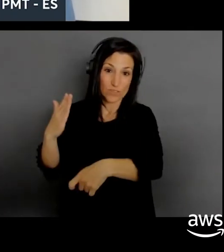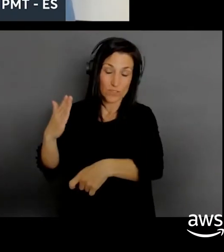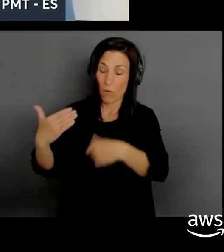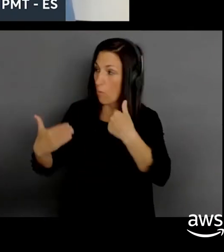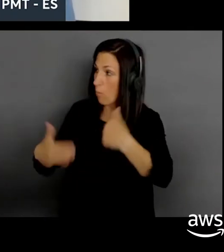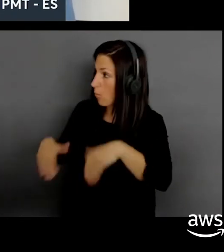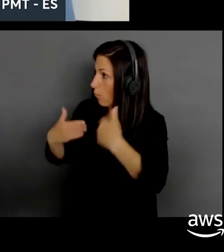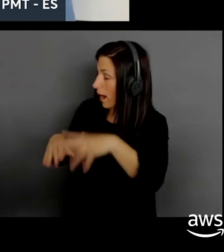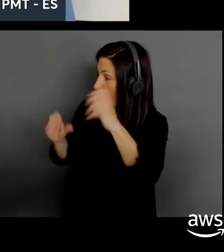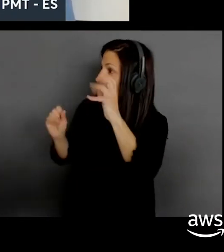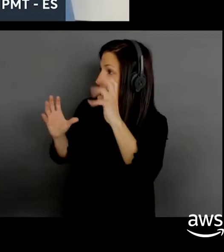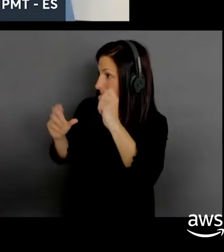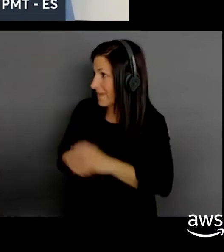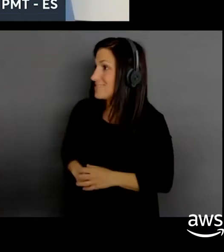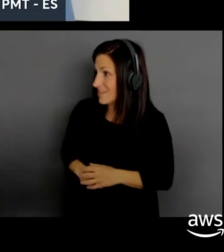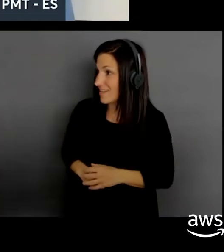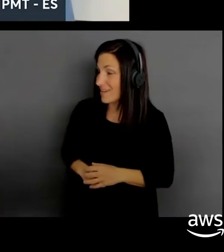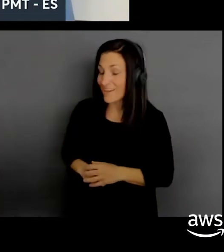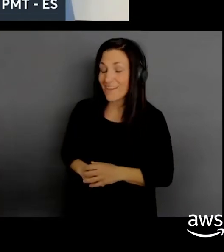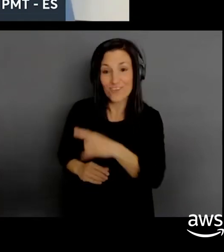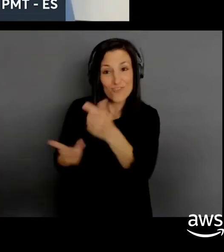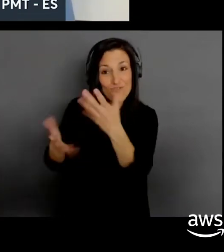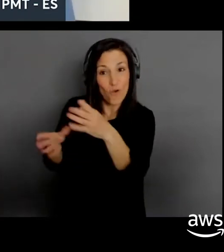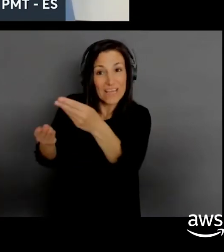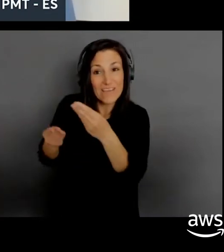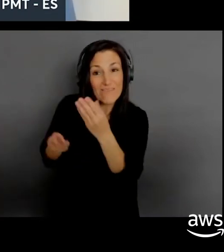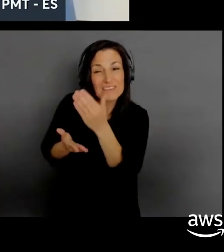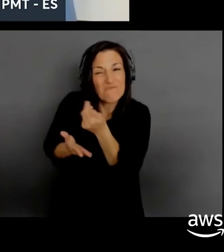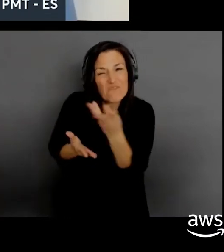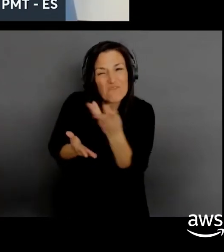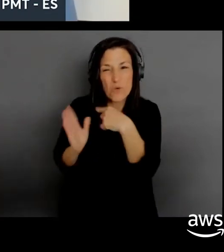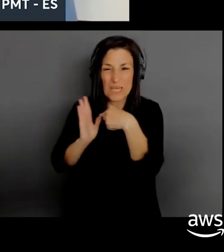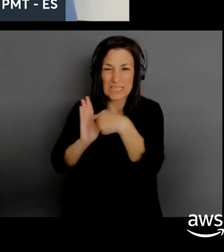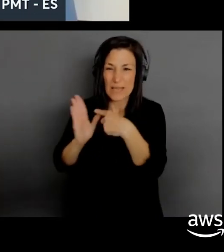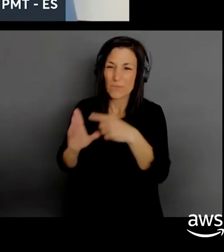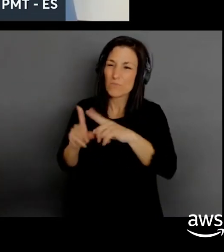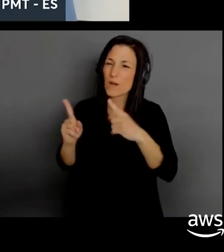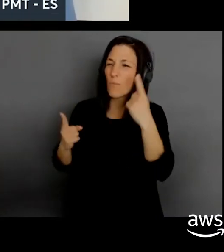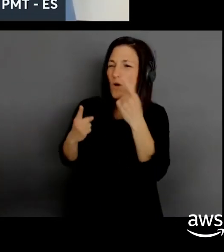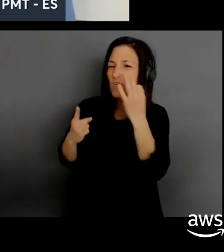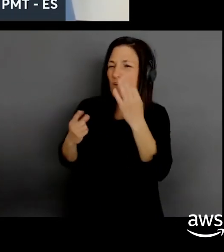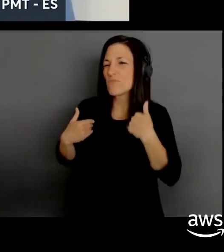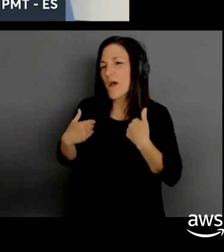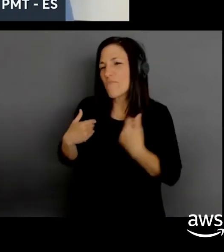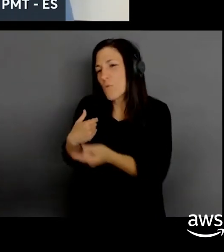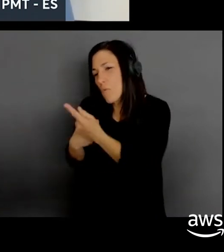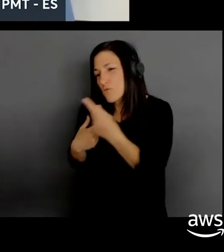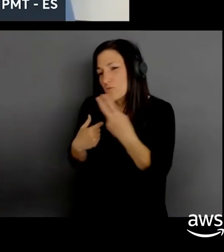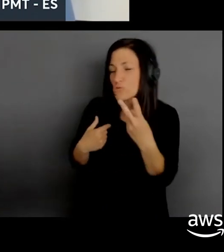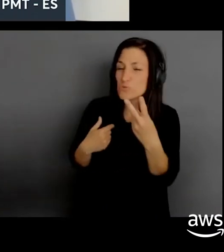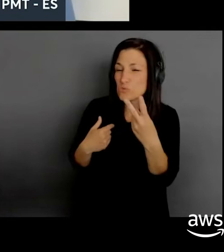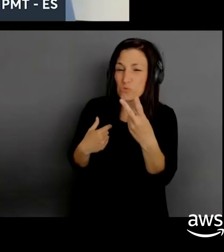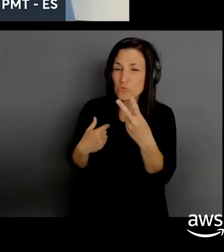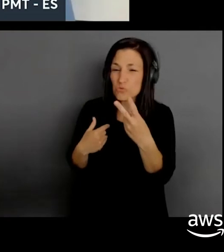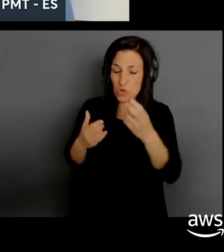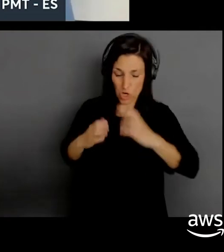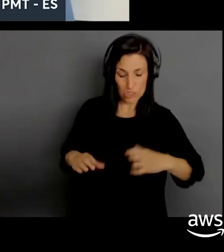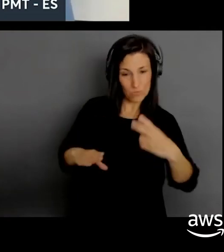you've given a few examples, but just wanted to see if maybe there was an example or two customer use case, like a SaaS customer